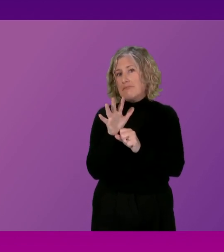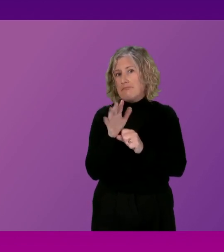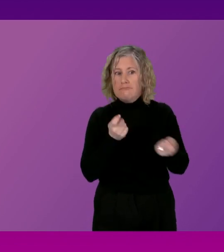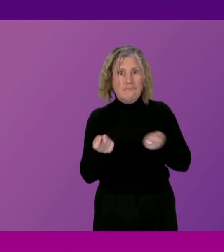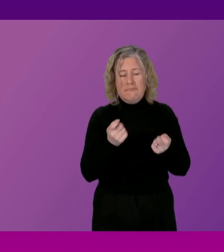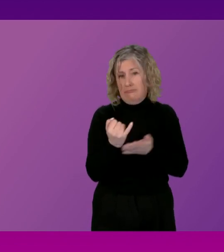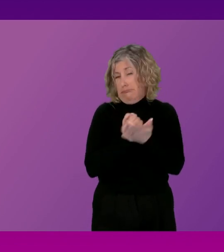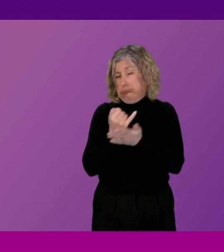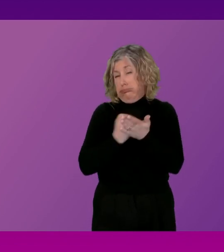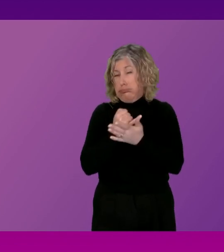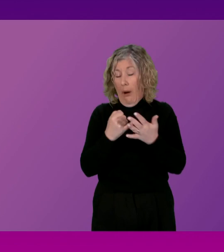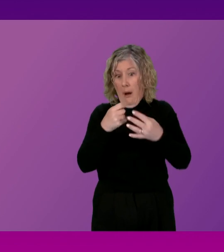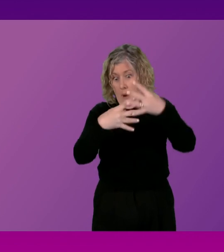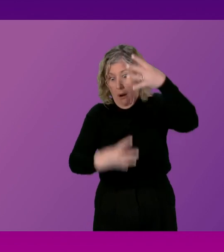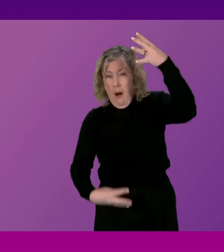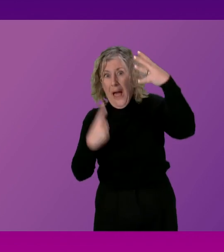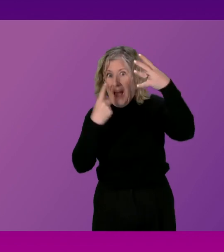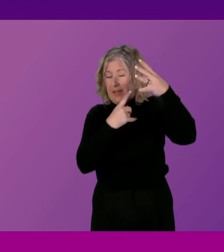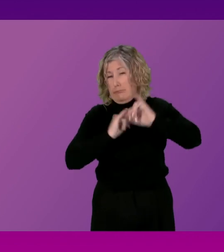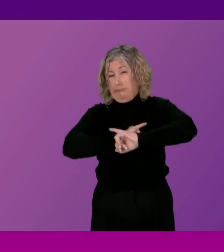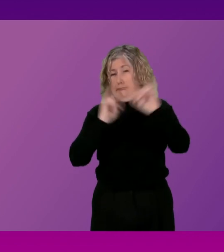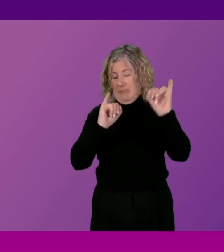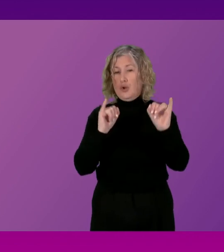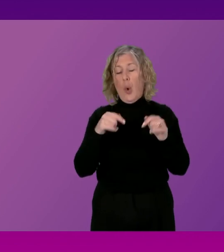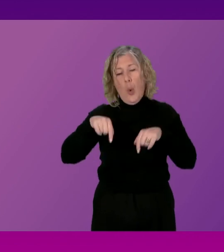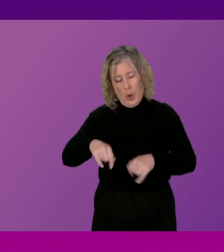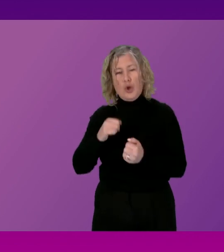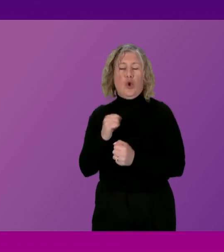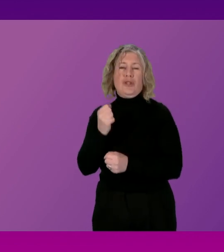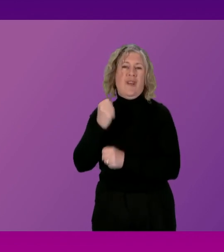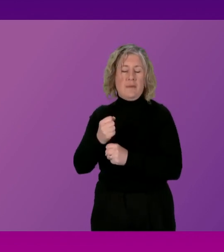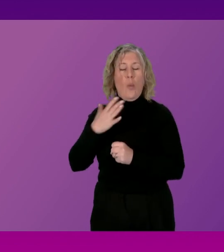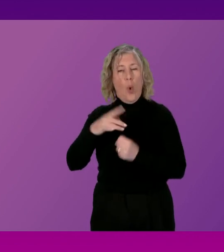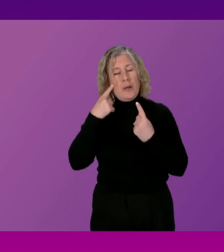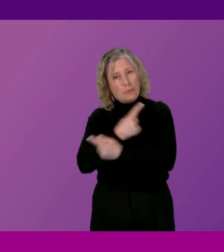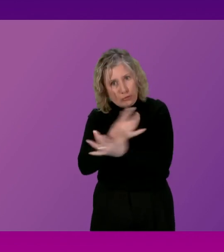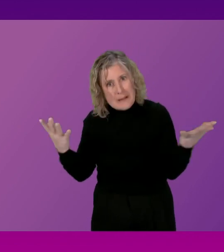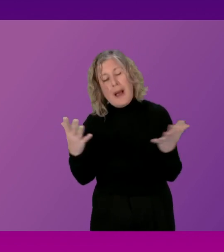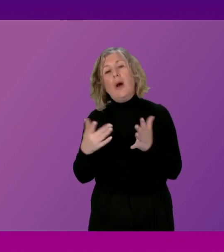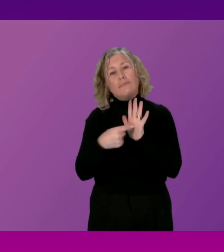I am, and this Government is, absolutely committed to being transparent and accountable, because